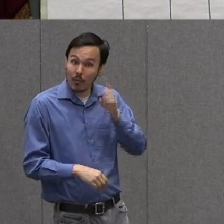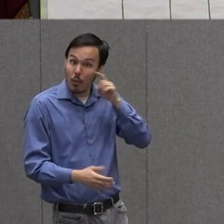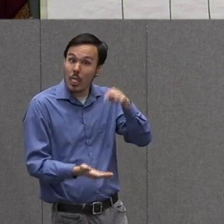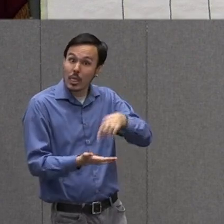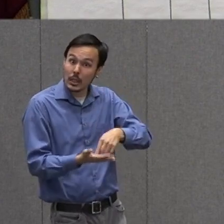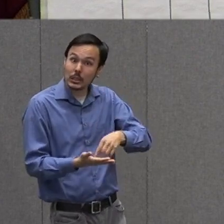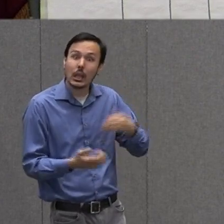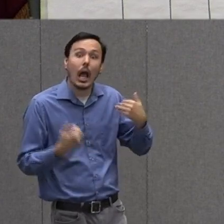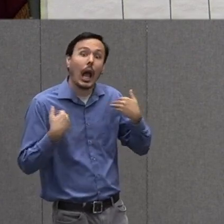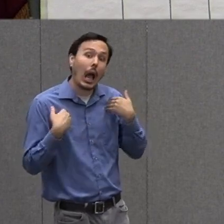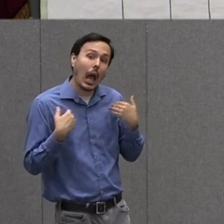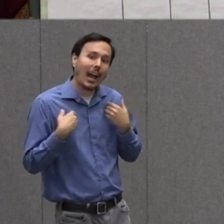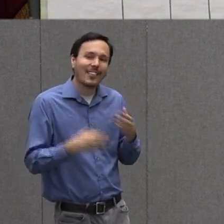I have a little bit of a song.